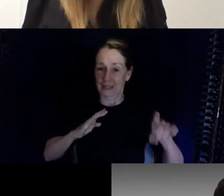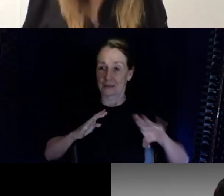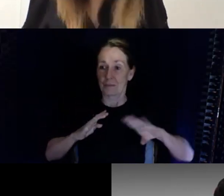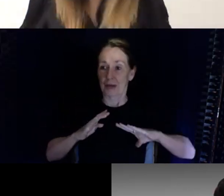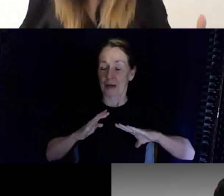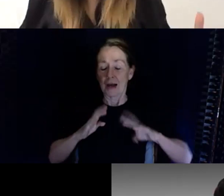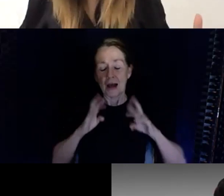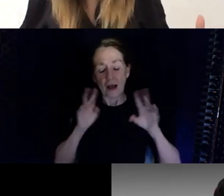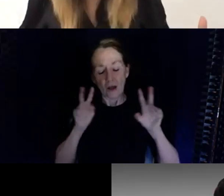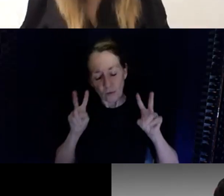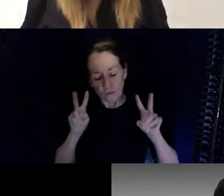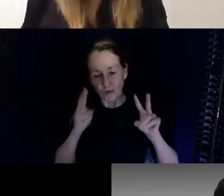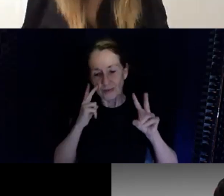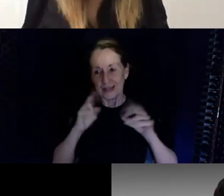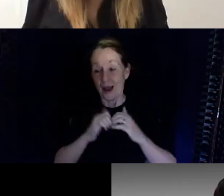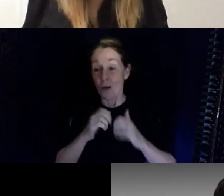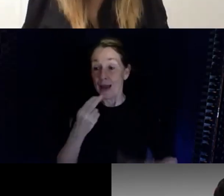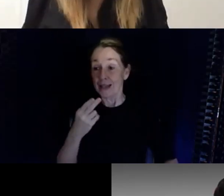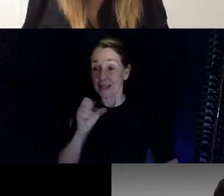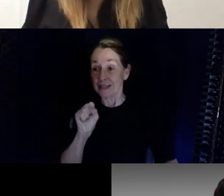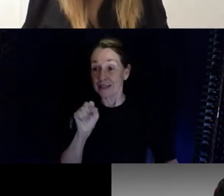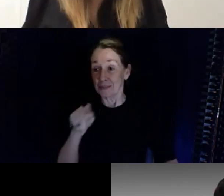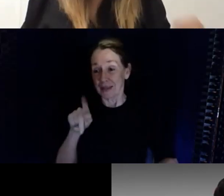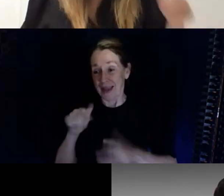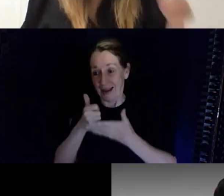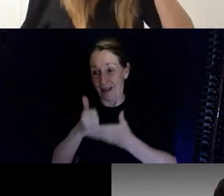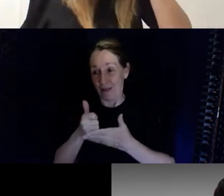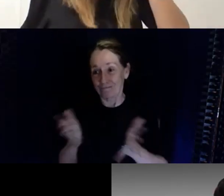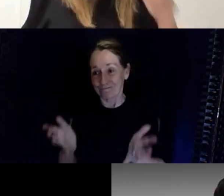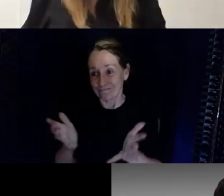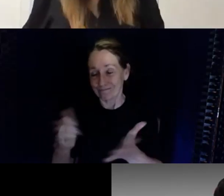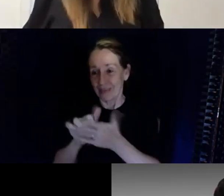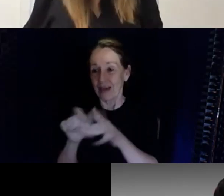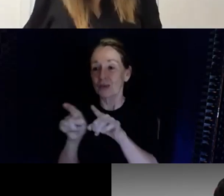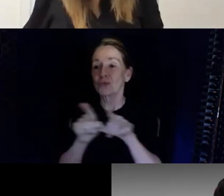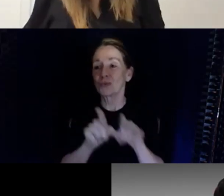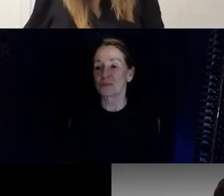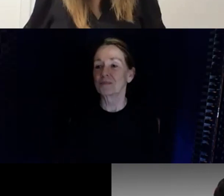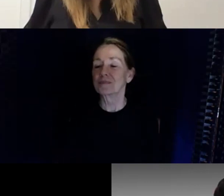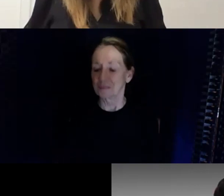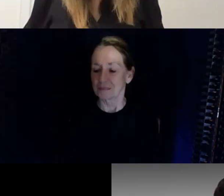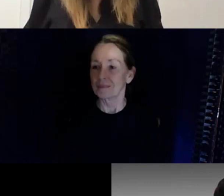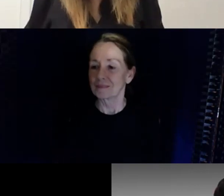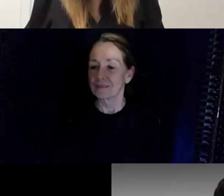AND DEVELOP A MORE COLLABORATIVE, A MORE INCLUSIVE CULTURAL THROUGHOUT THE COMMUNITY, SO EVERYONE FEELS AS THOUGH THEIR NEEDS ARE MET. I LOOK FORWARD TO SEEING THAT HAPPEN.